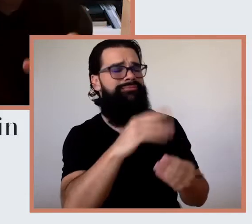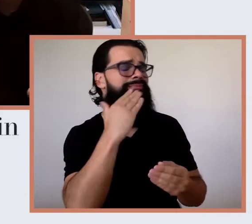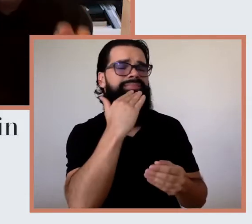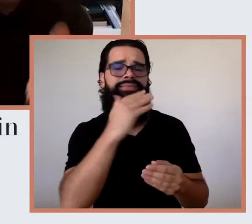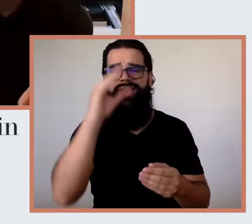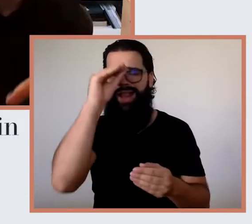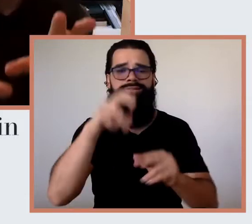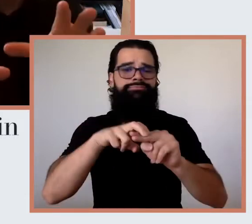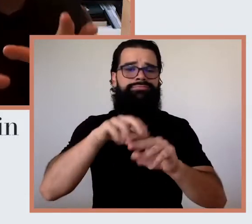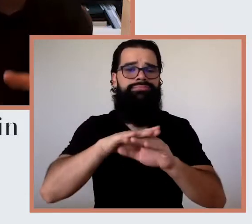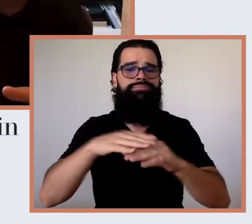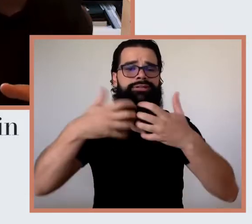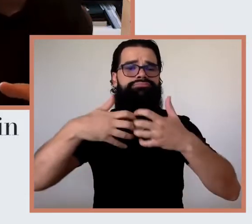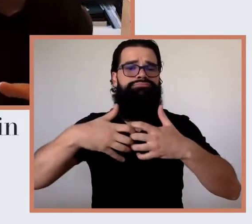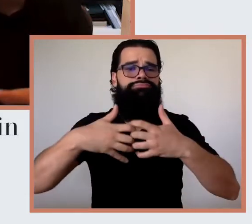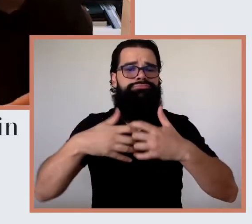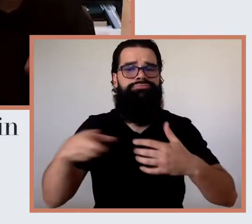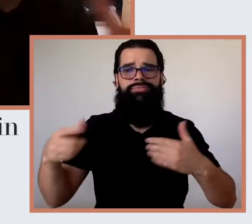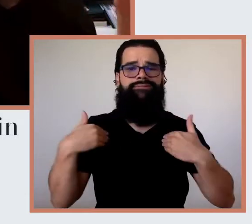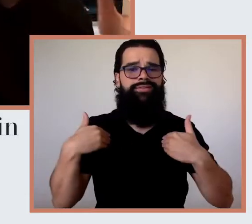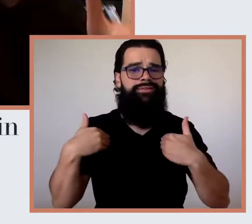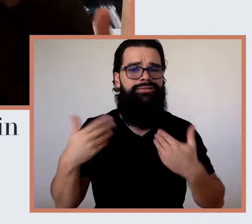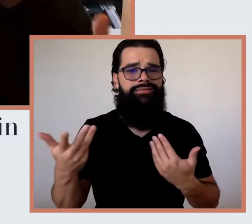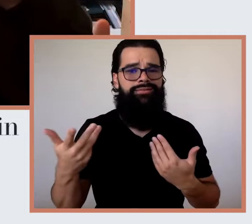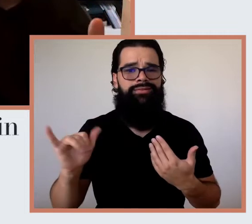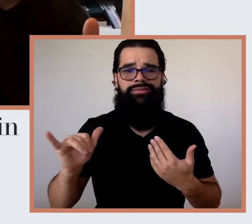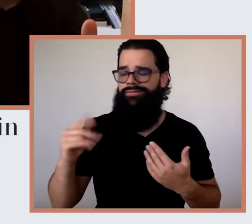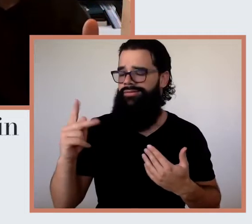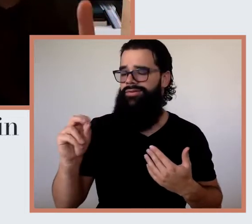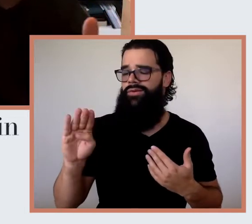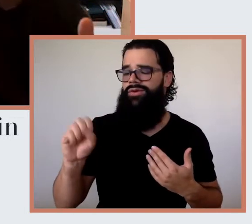cause there's actually a guy who has a machine that he sits